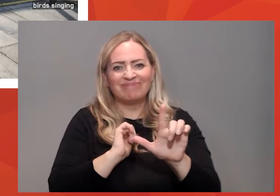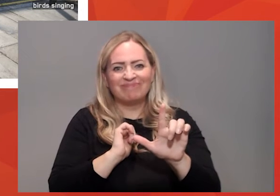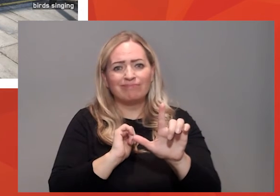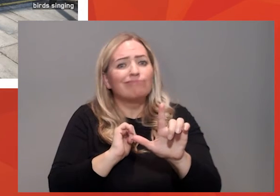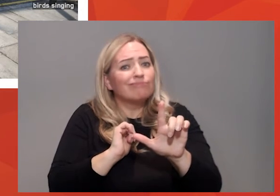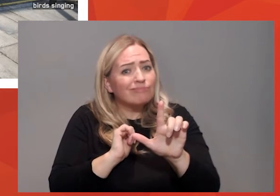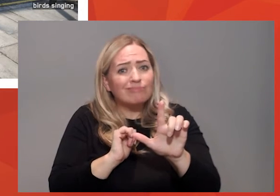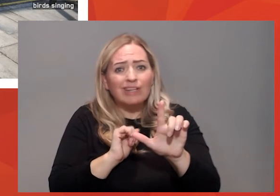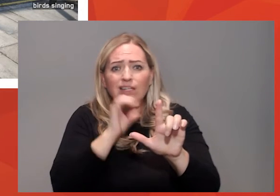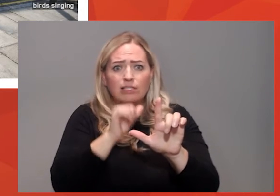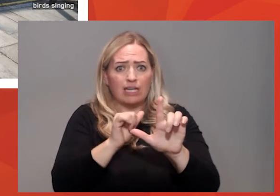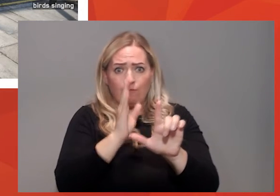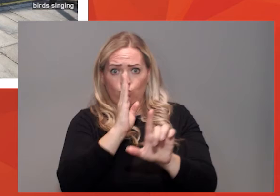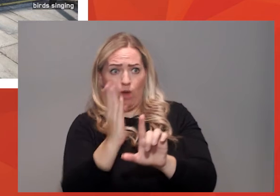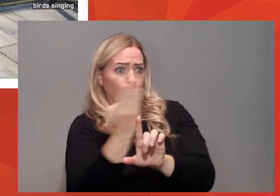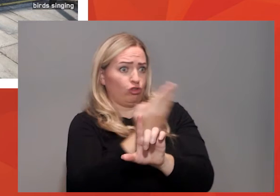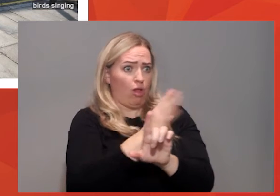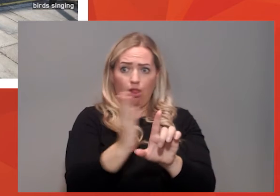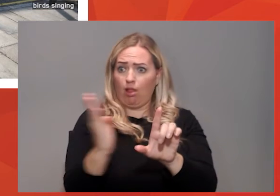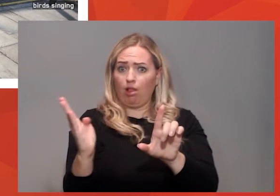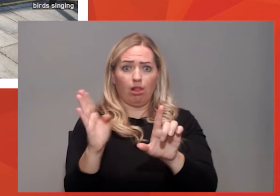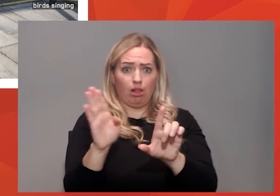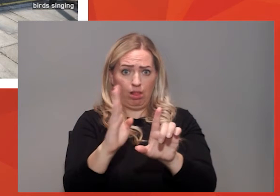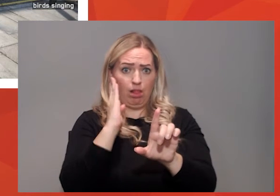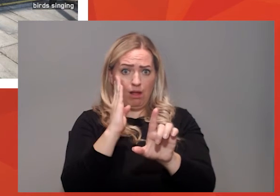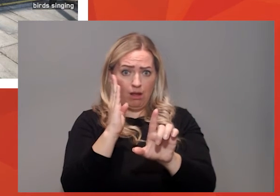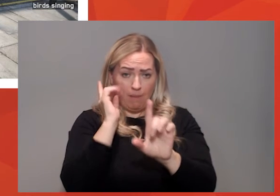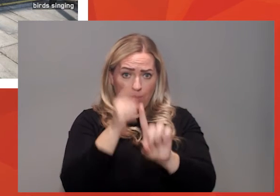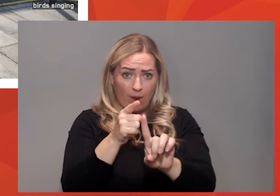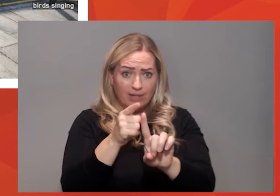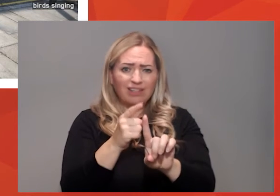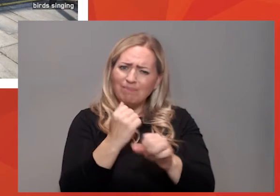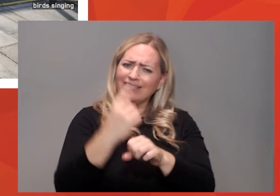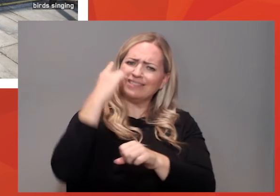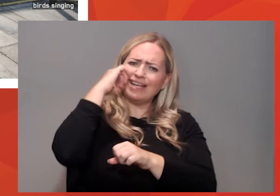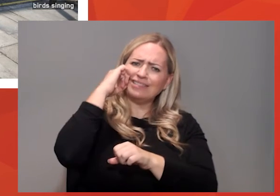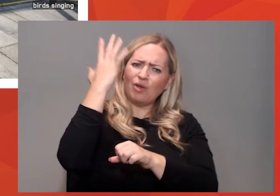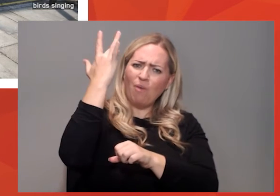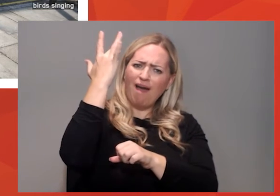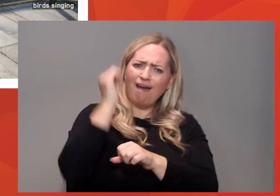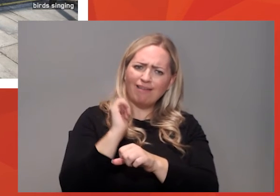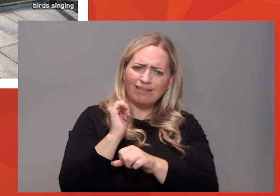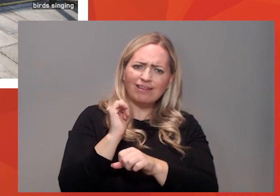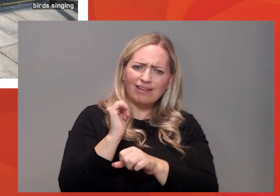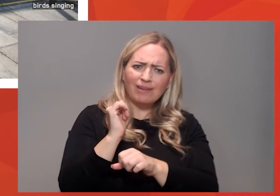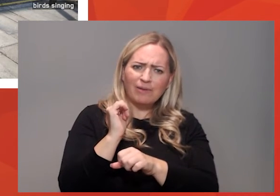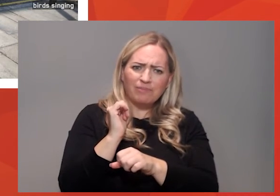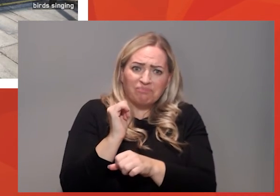And it does not have any directional point. And I think it makes a lot of sense because this is like the